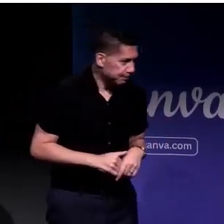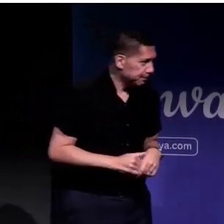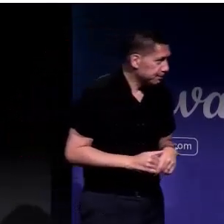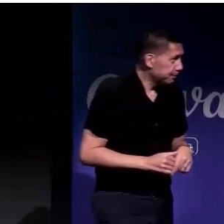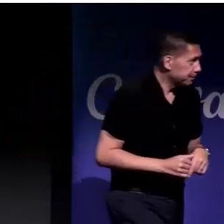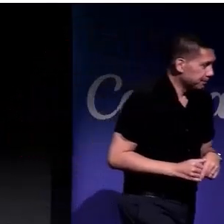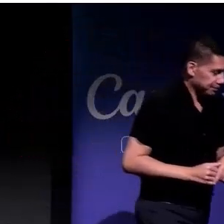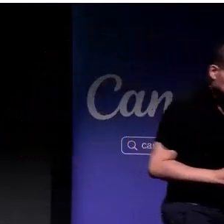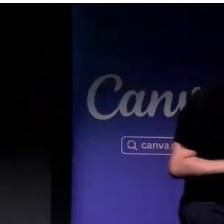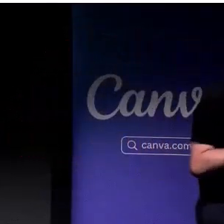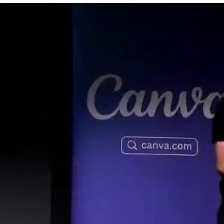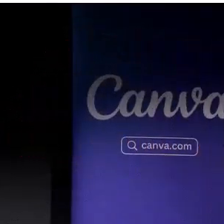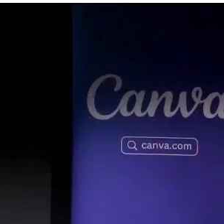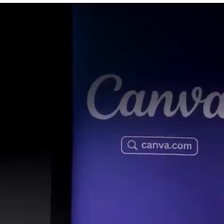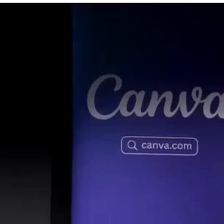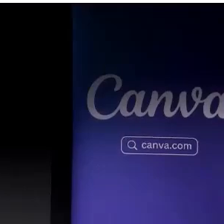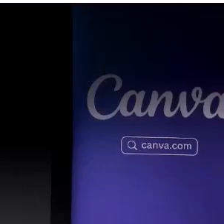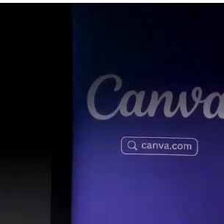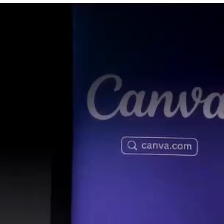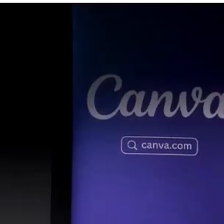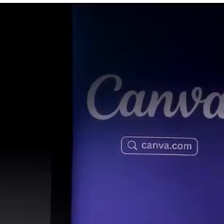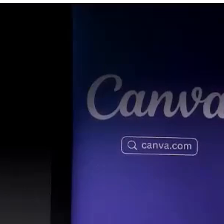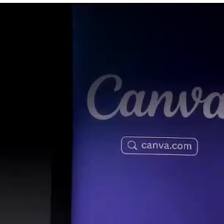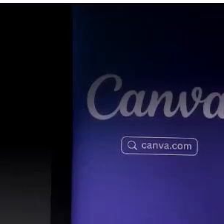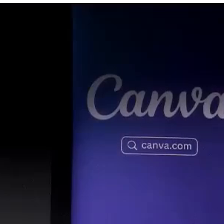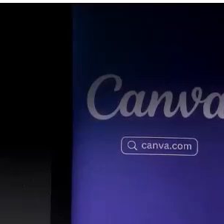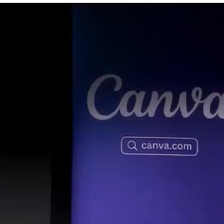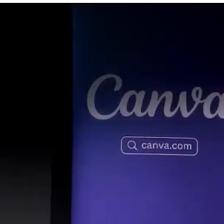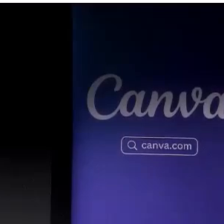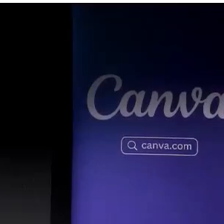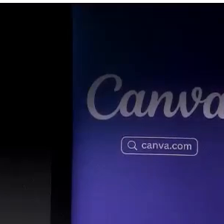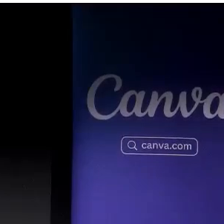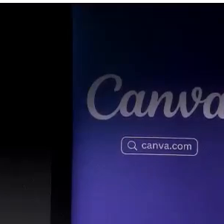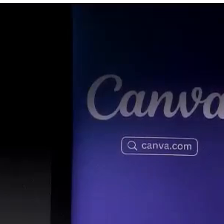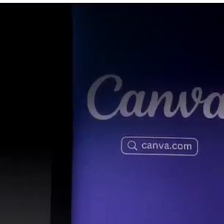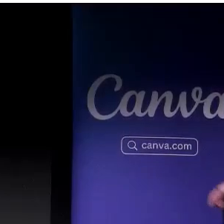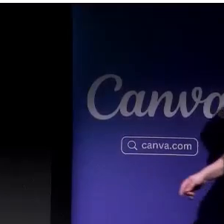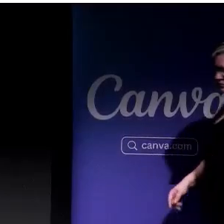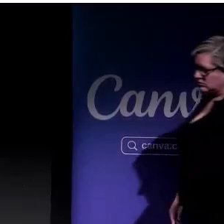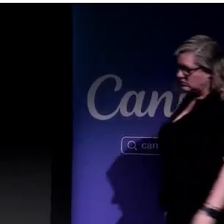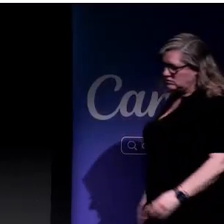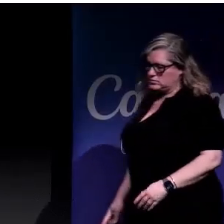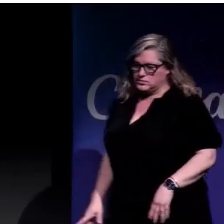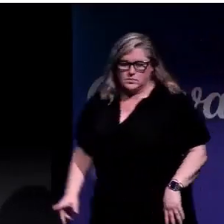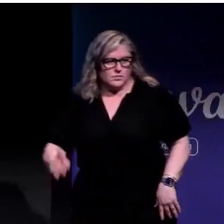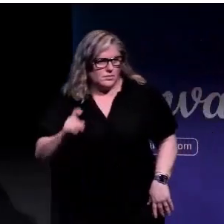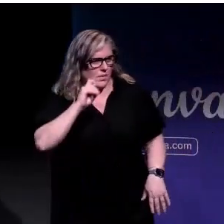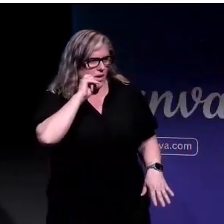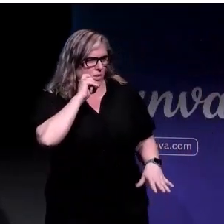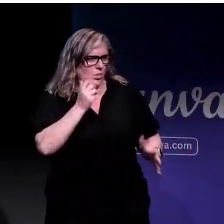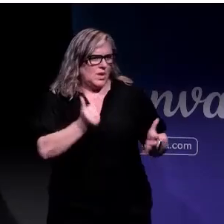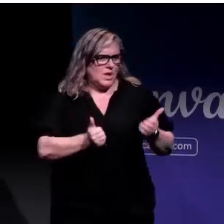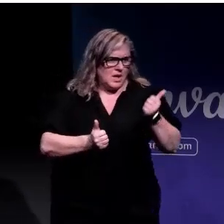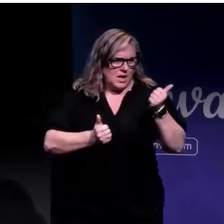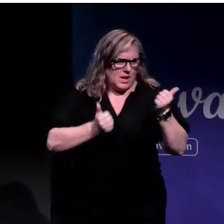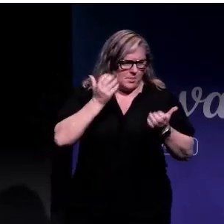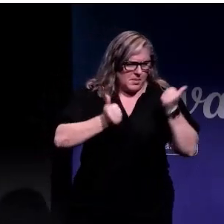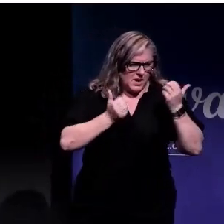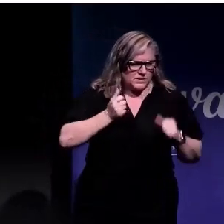So today I'm going to unpack each one of these. Like I said, There are other challenges I have not covered today. We do only have 20 minutes.